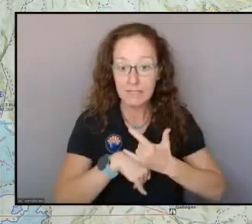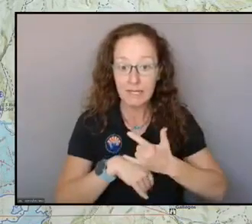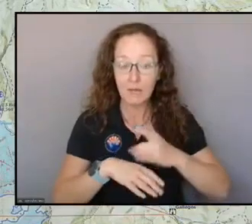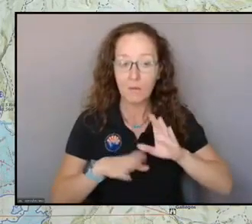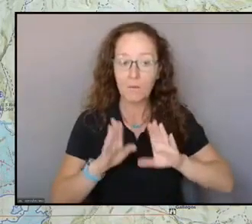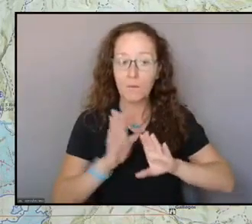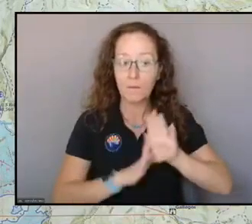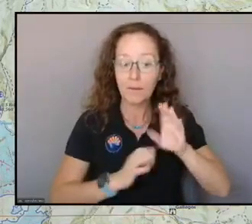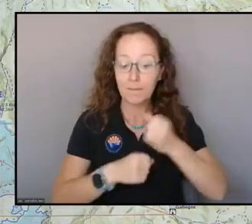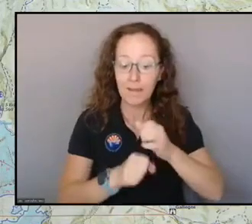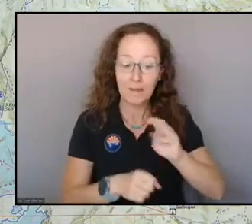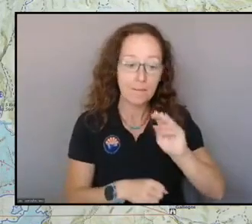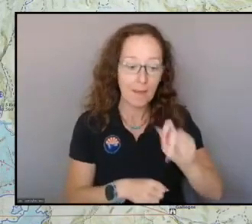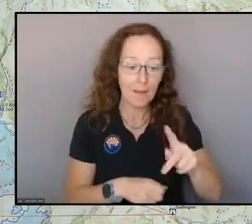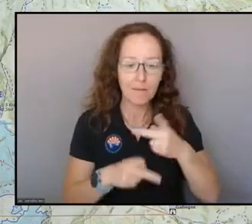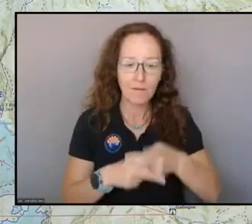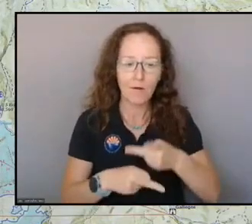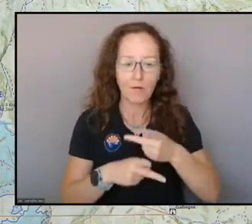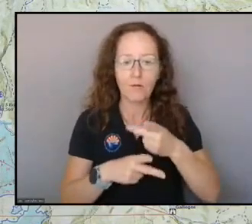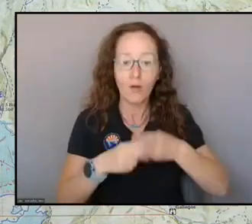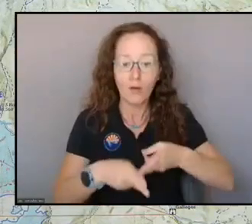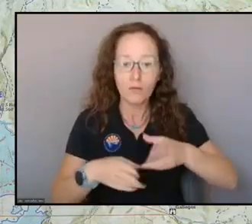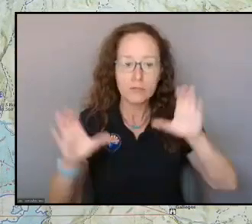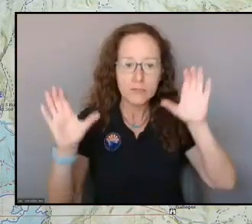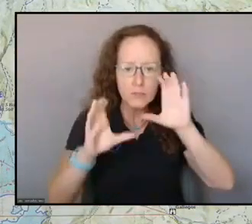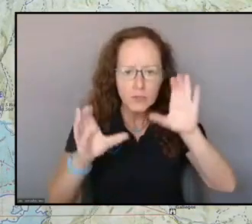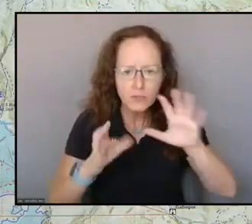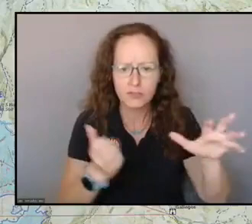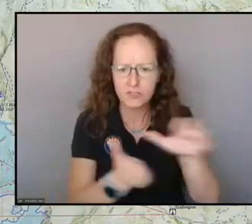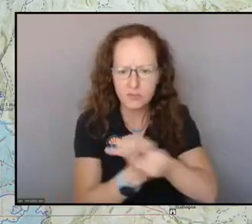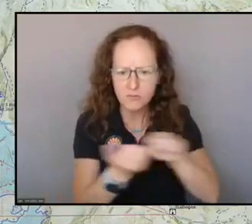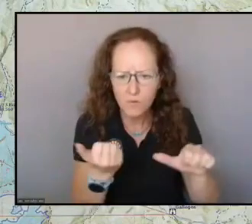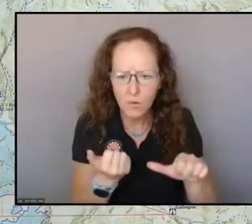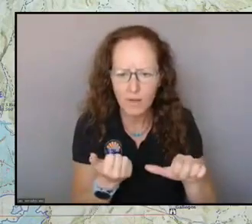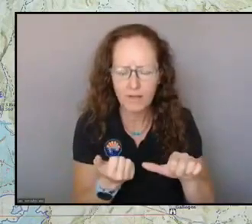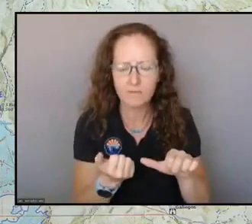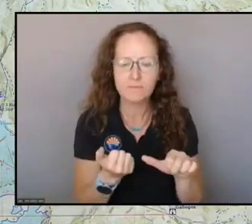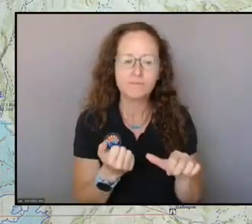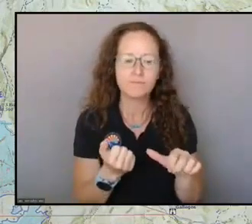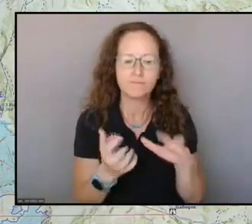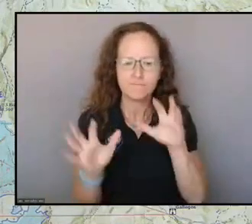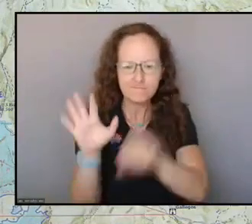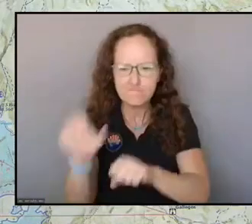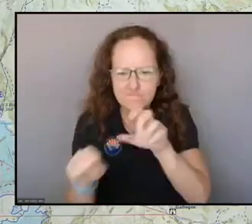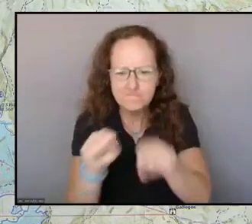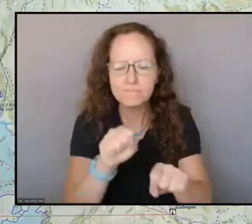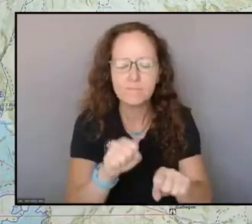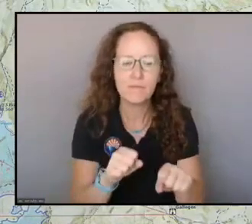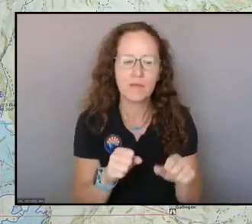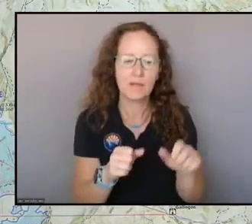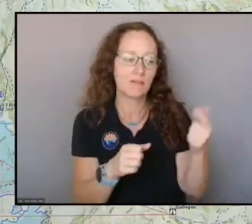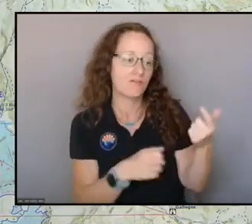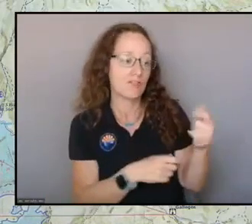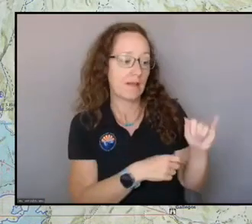WITH THE HELP OF OUR GIS, OUR MAPPING FOLKS, THEY IDENTIFIED ALL THESE INDIVIDUAL POINTS OF HEAT THAT